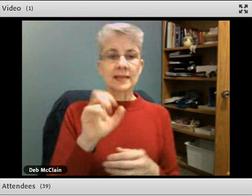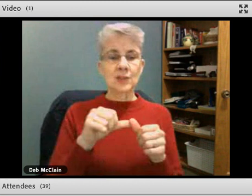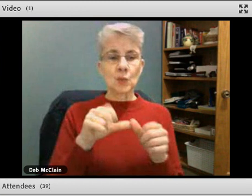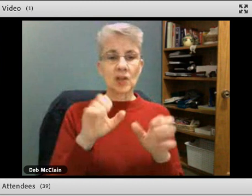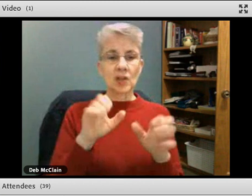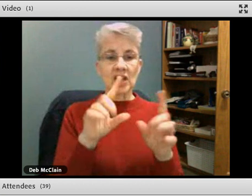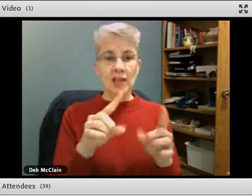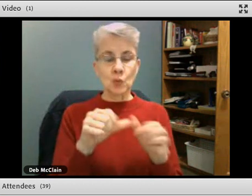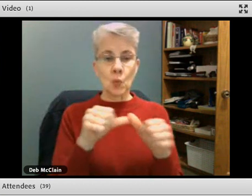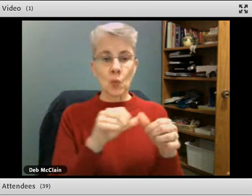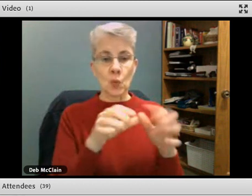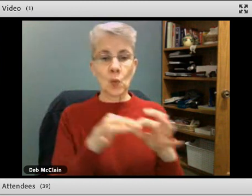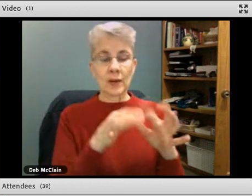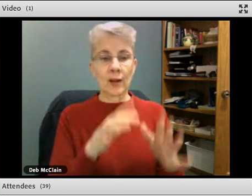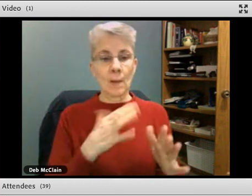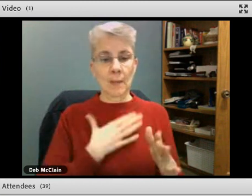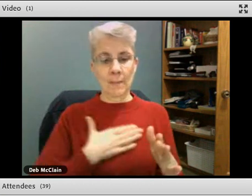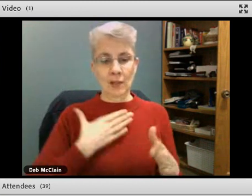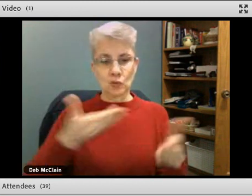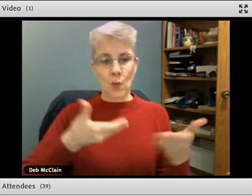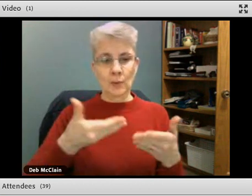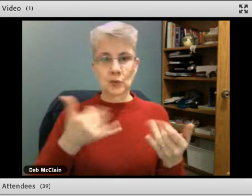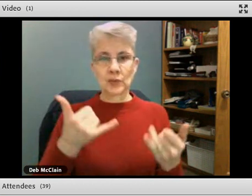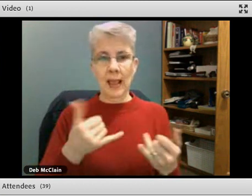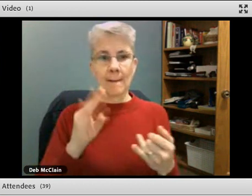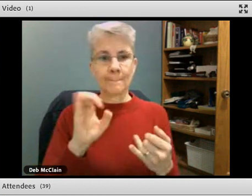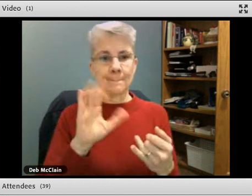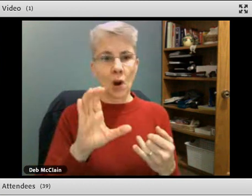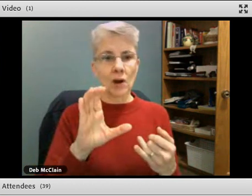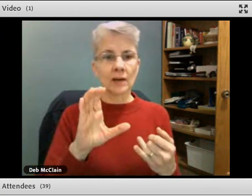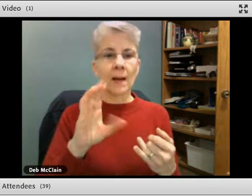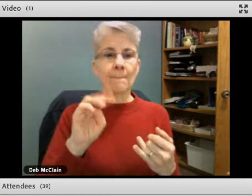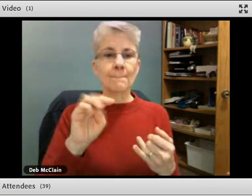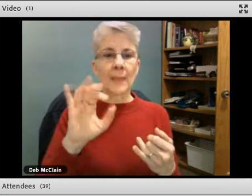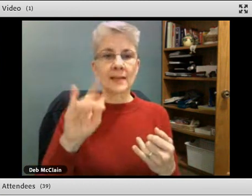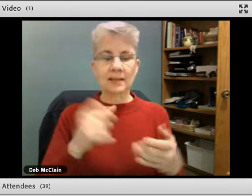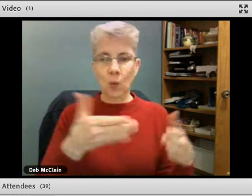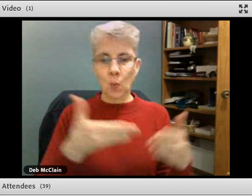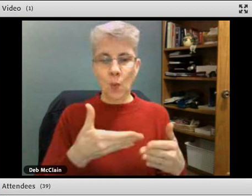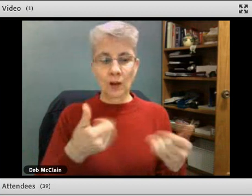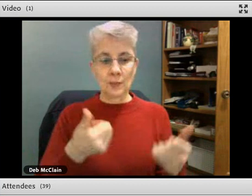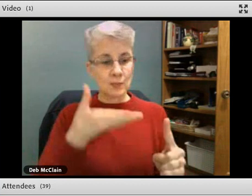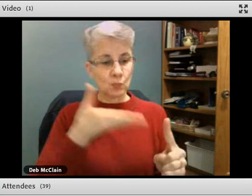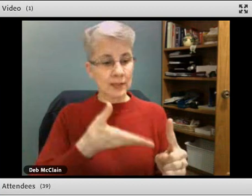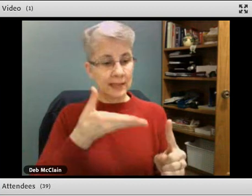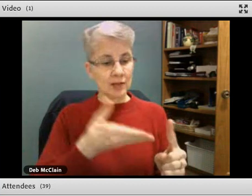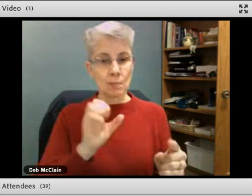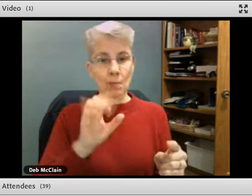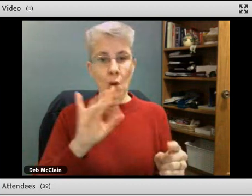to today's webinar, "MARC Basics." And I would also like to welcome today's presenter, Maurine McCourry.